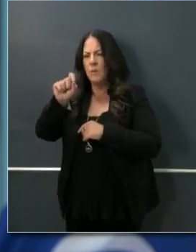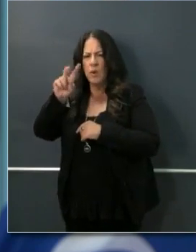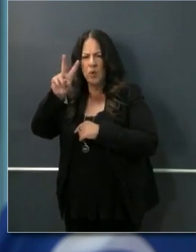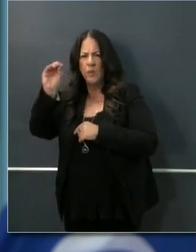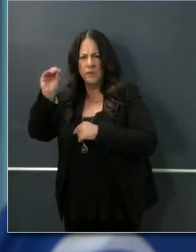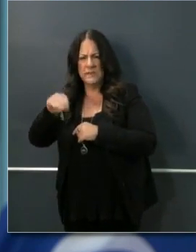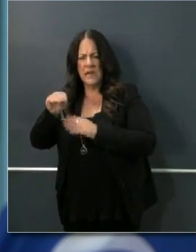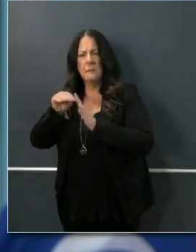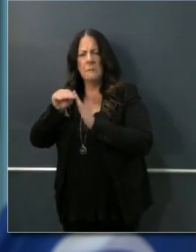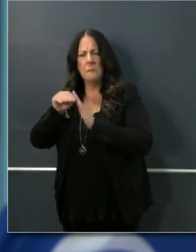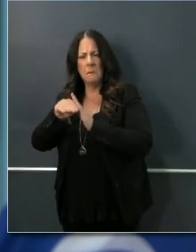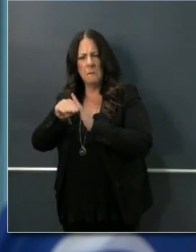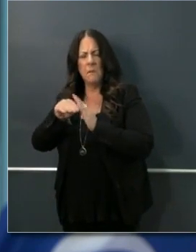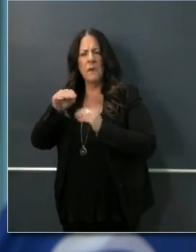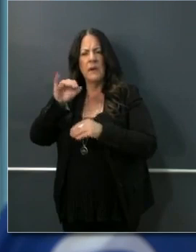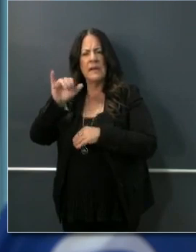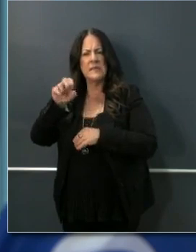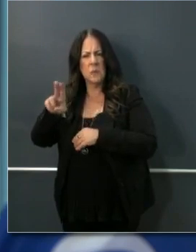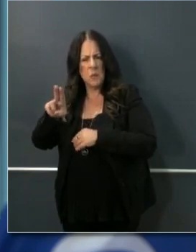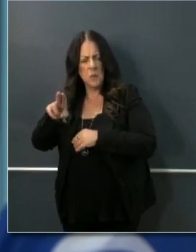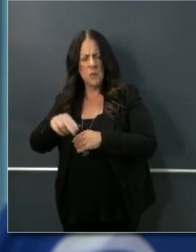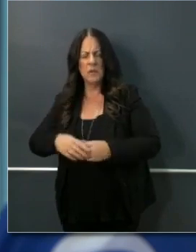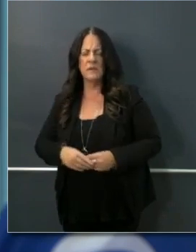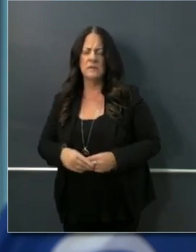I SEE USE DECLINE TOGETHER THAT TODAY HOSPITALIZATIONS DOWNPOUR.